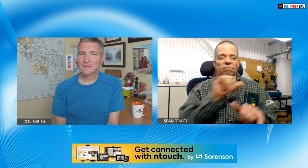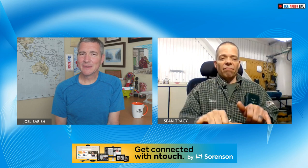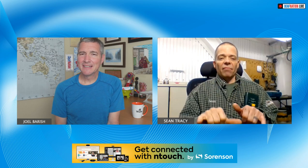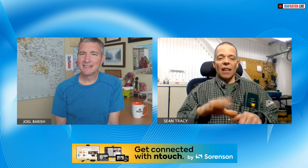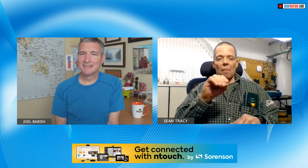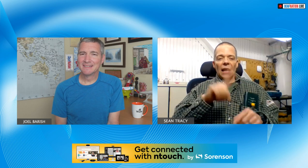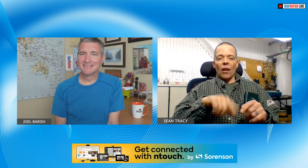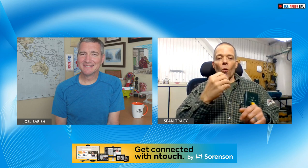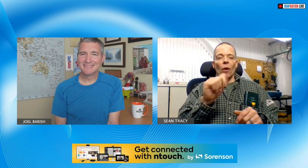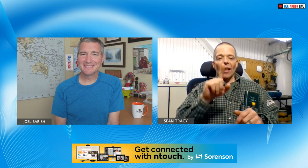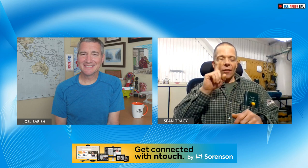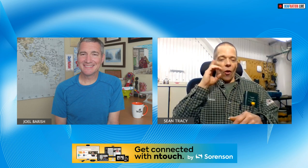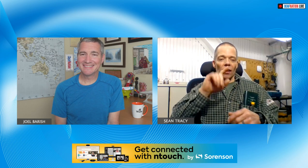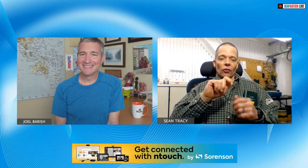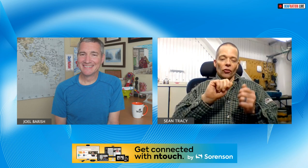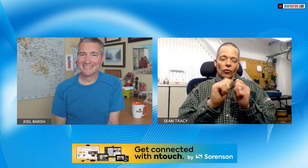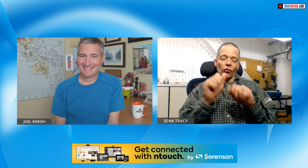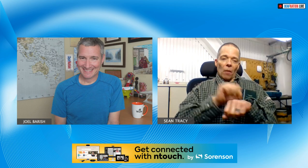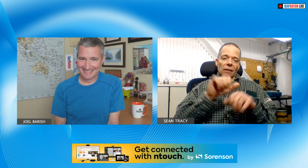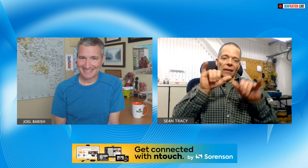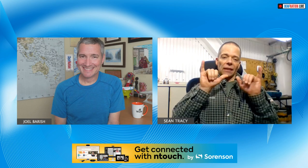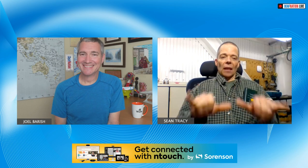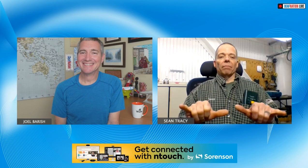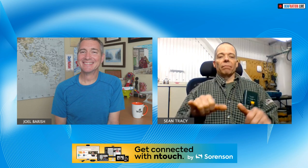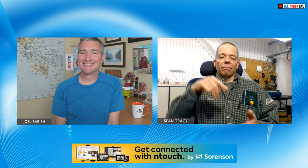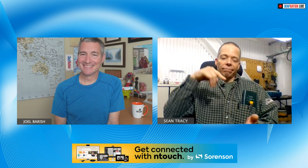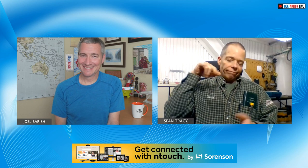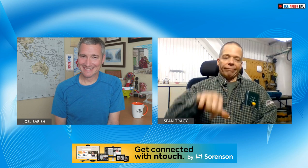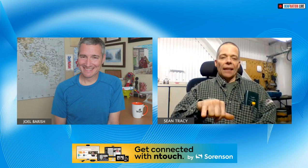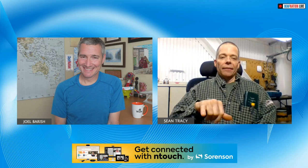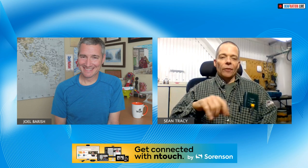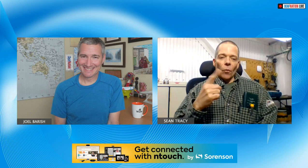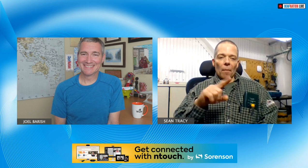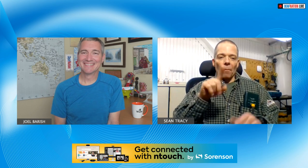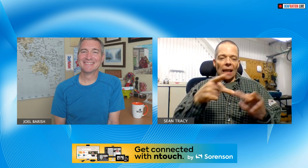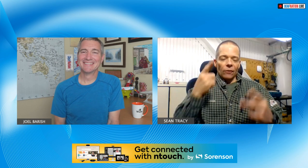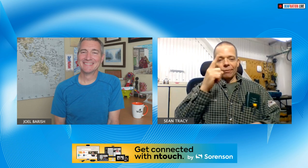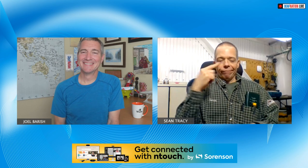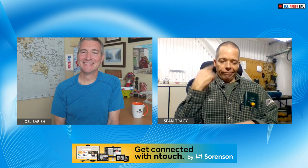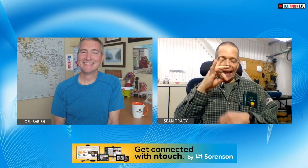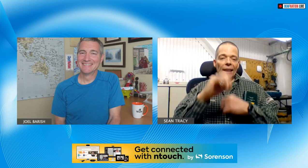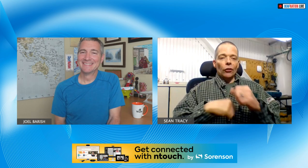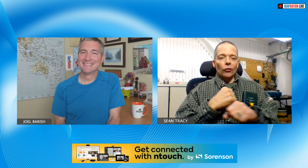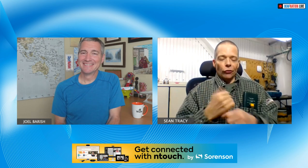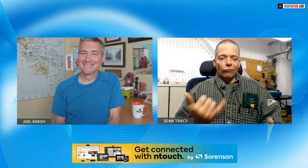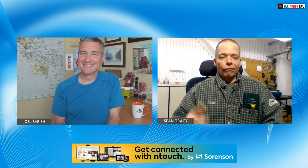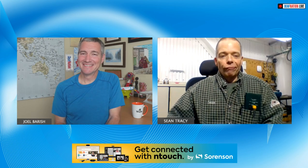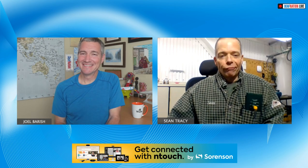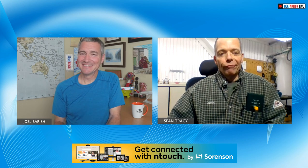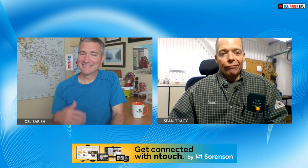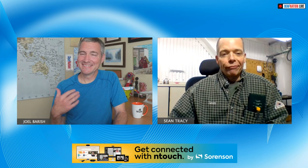so I've been in the same position for the past 8 years.